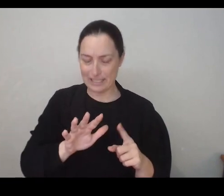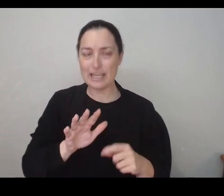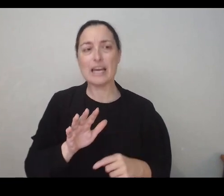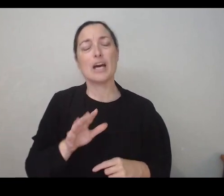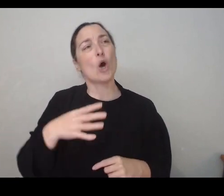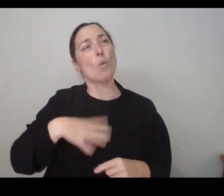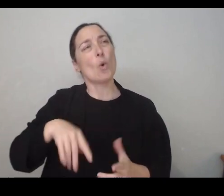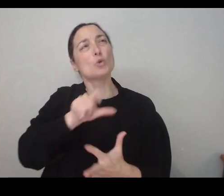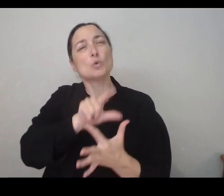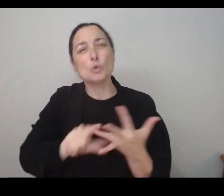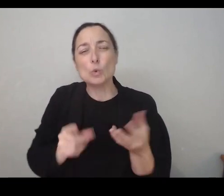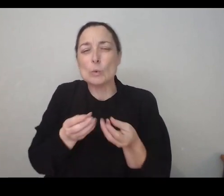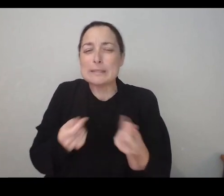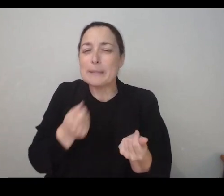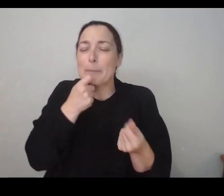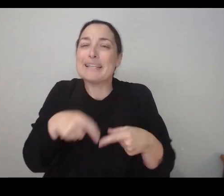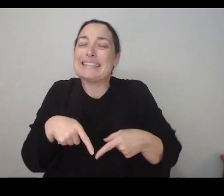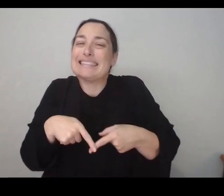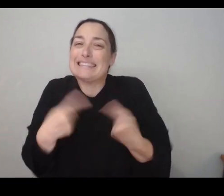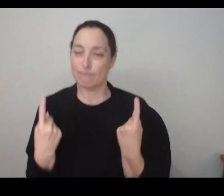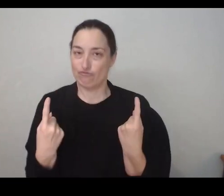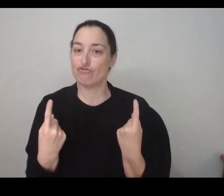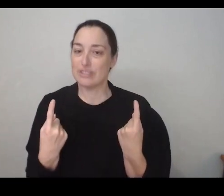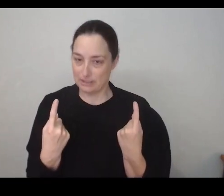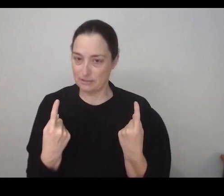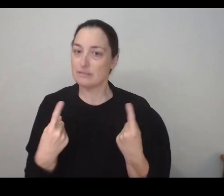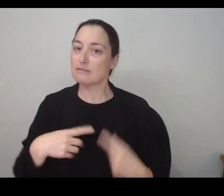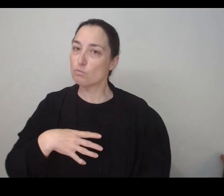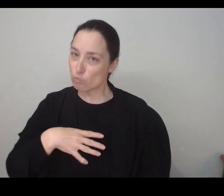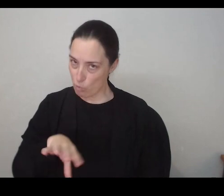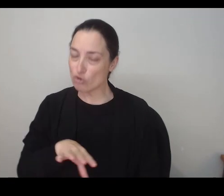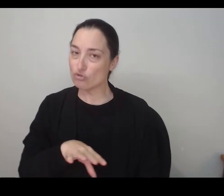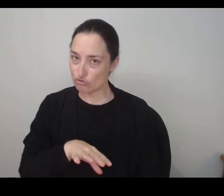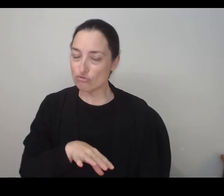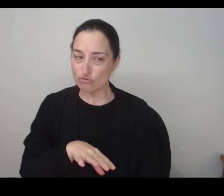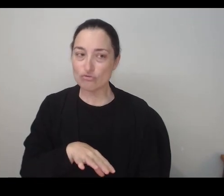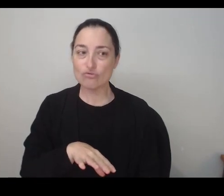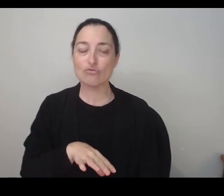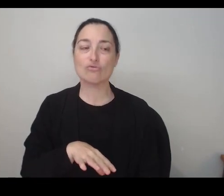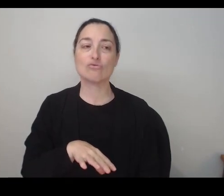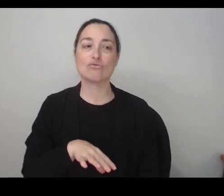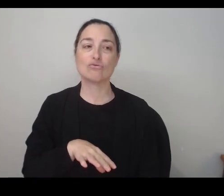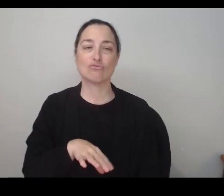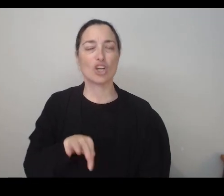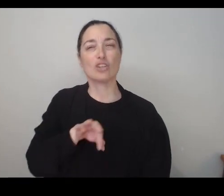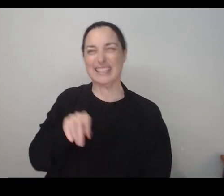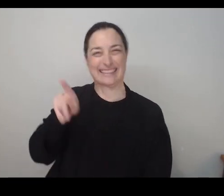which is a little bit different of what happens, what could happen in Europe, for example, or in the Americas